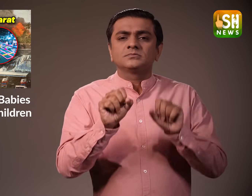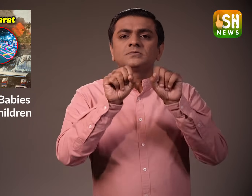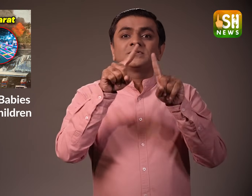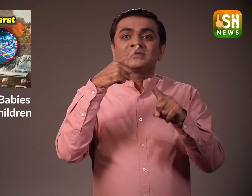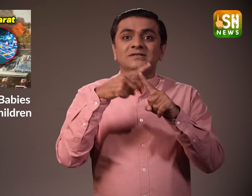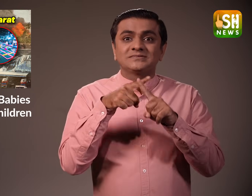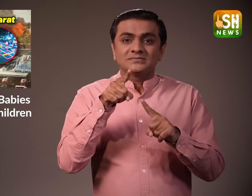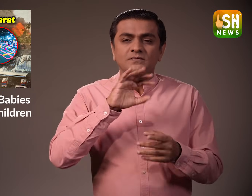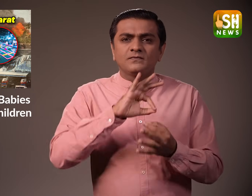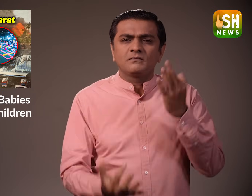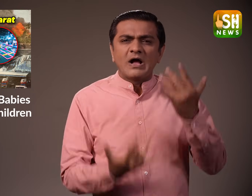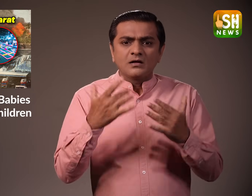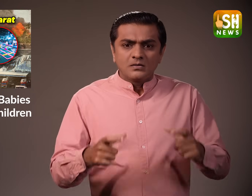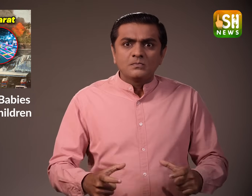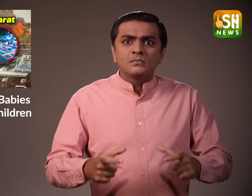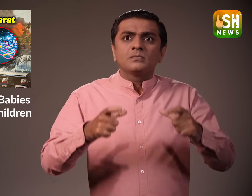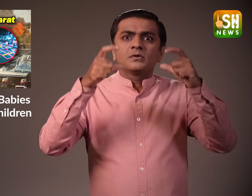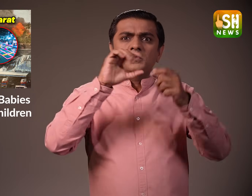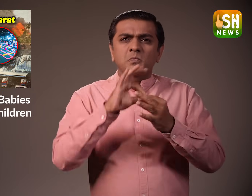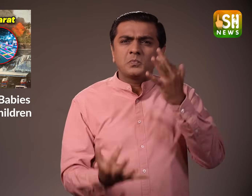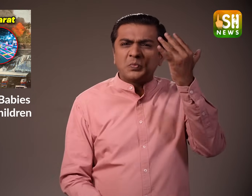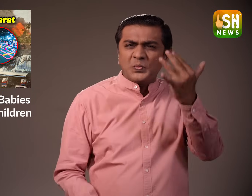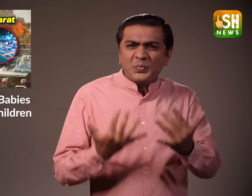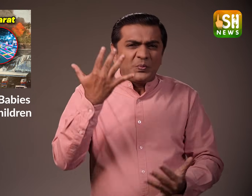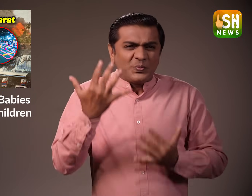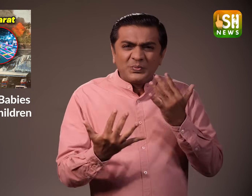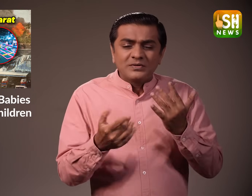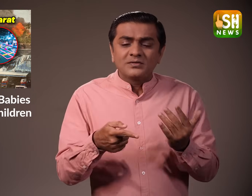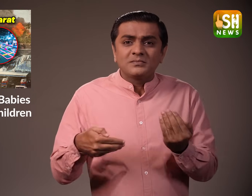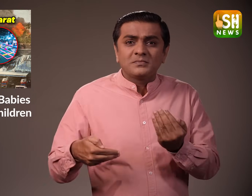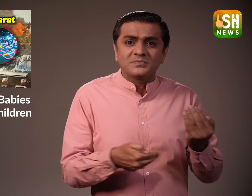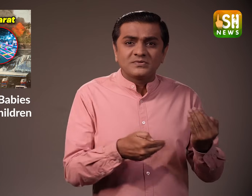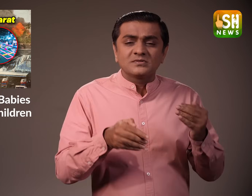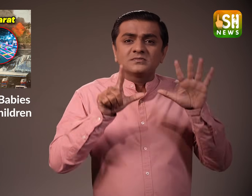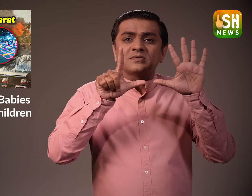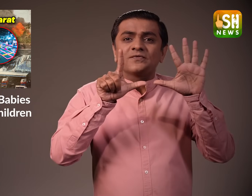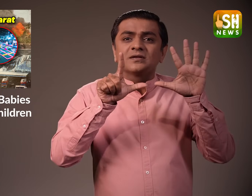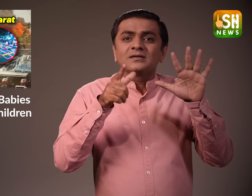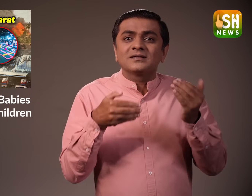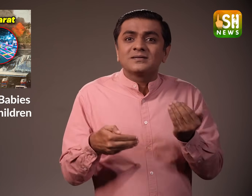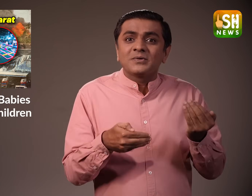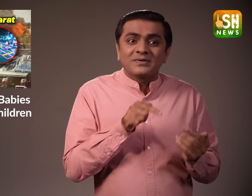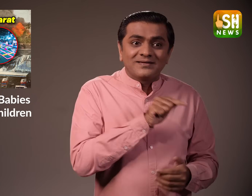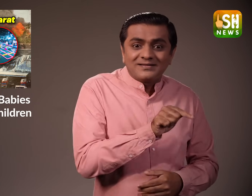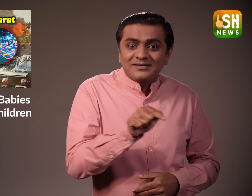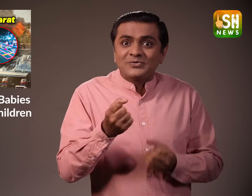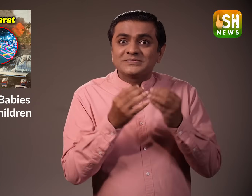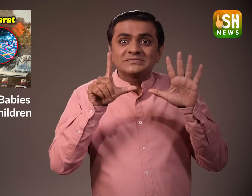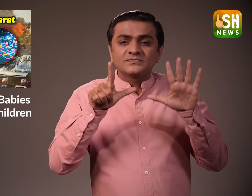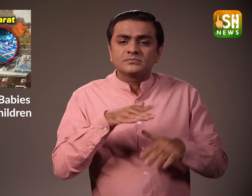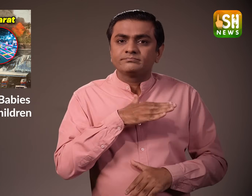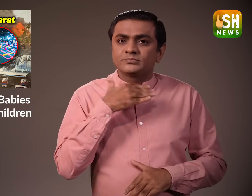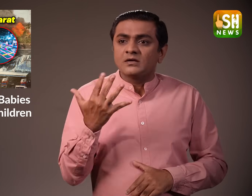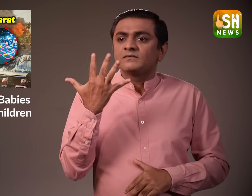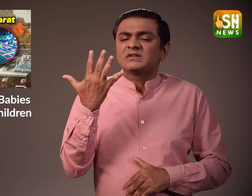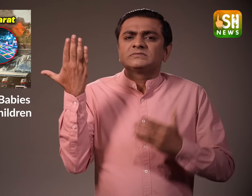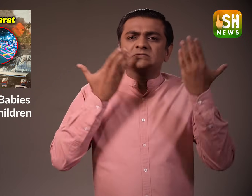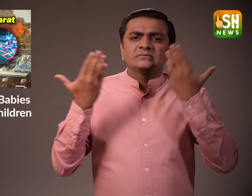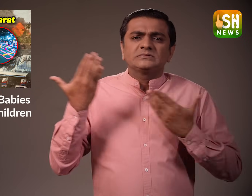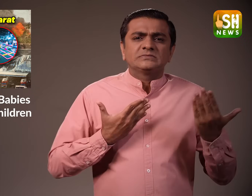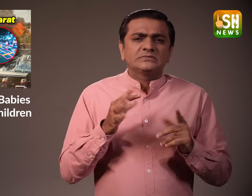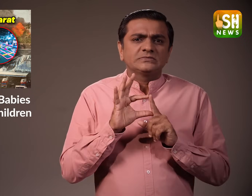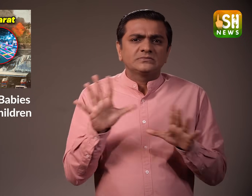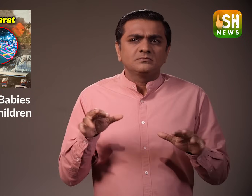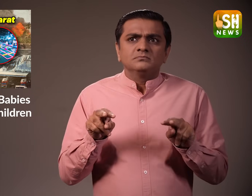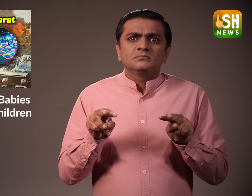Around 11:30 PM, the building suddenly caught fire where 7 babies died, while 5 others sustained severe injuries.